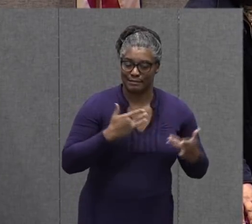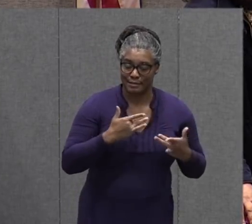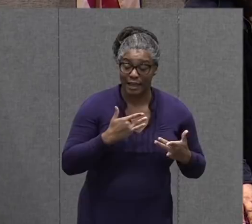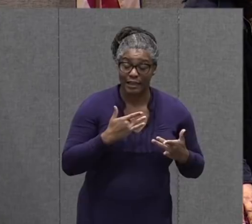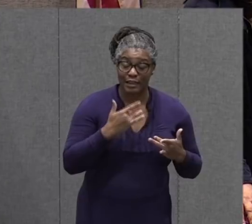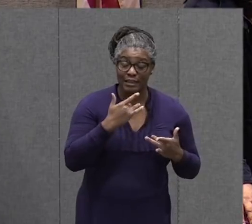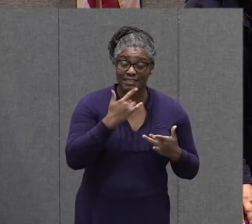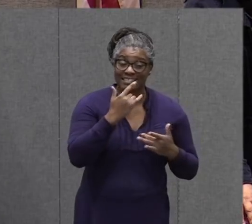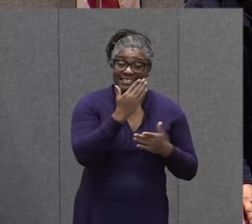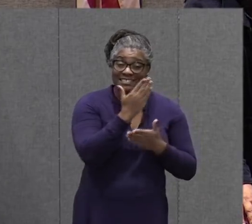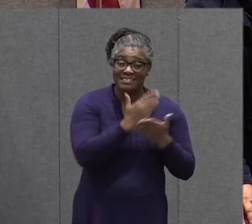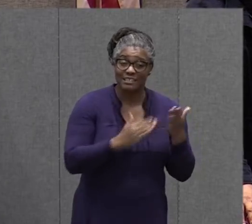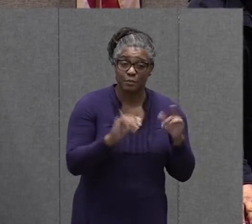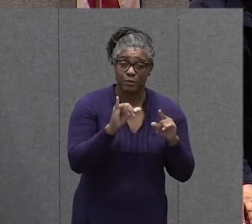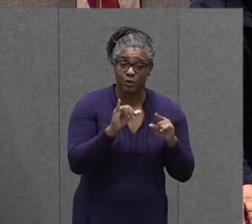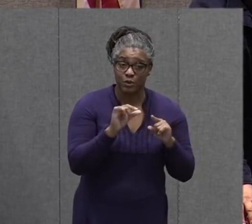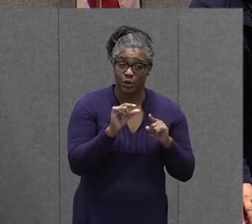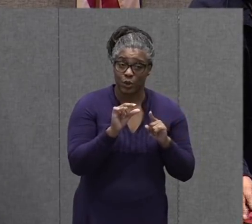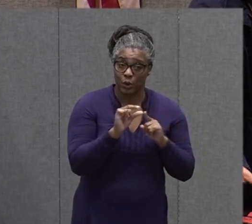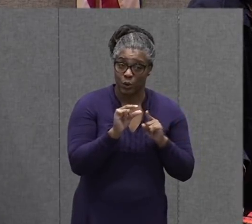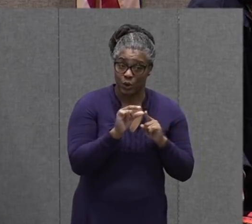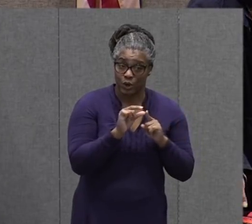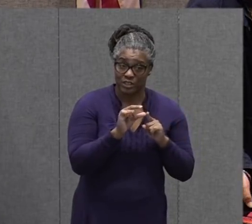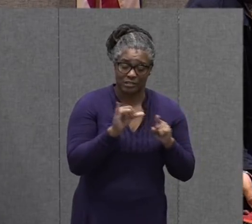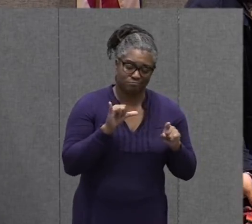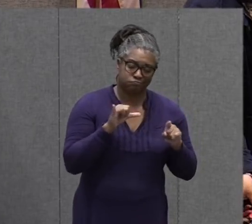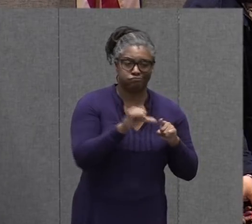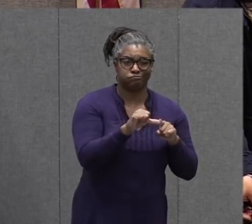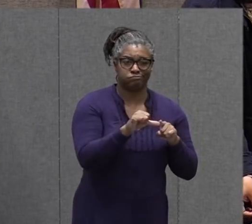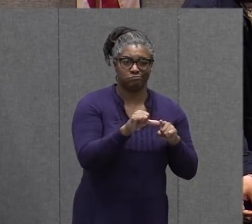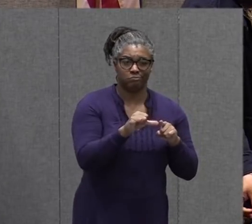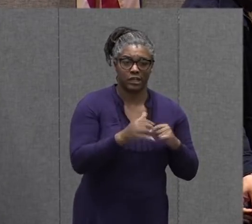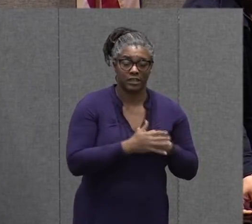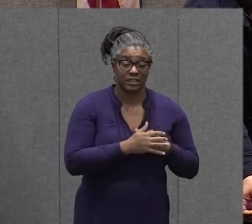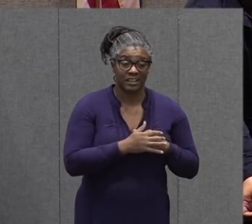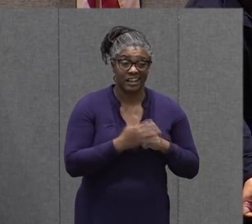And, you know, I had to really dive deep, and think about the meanings